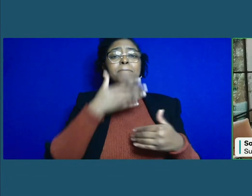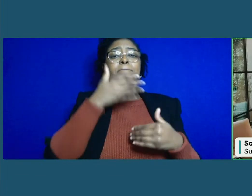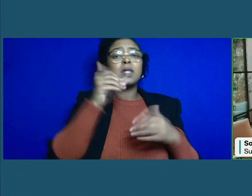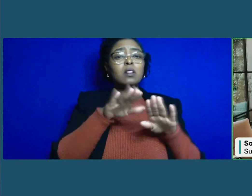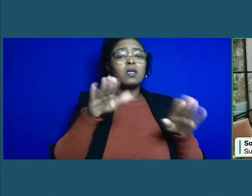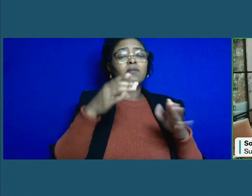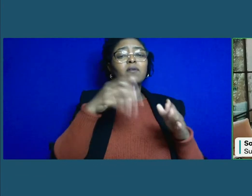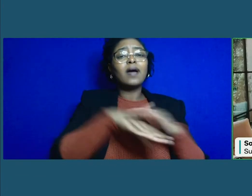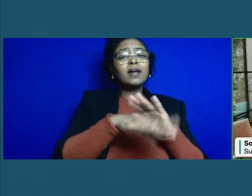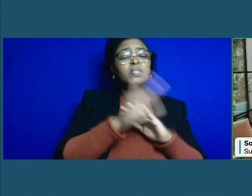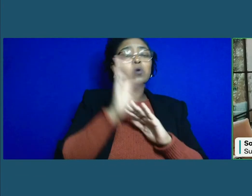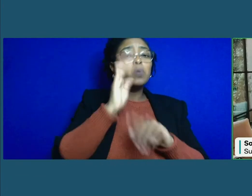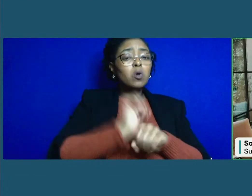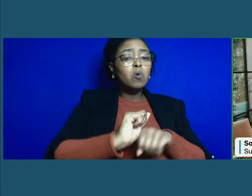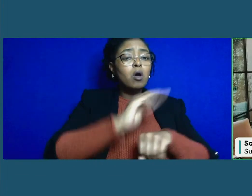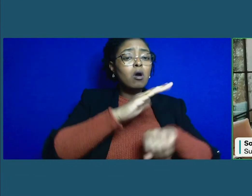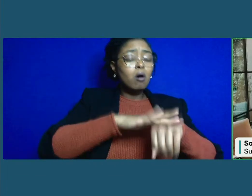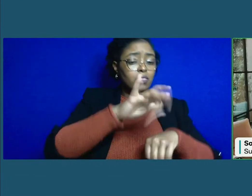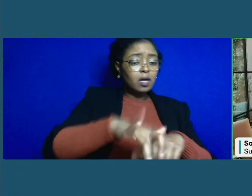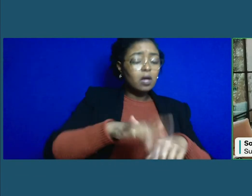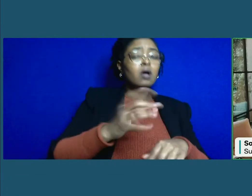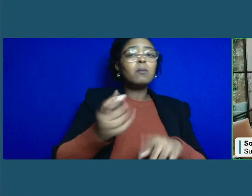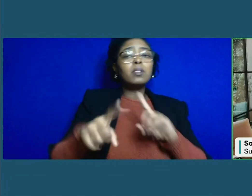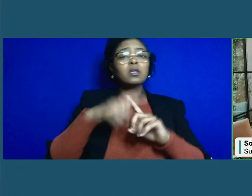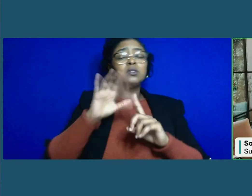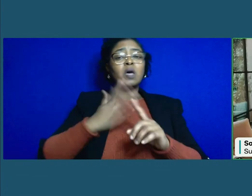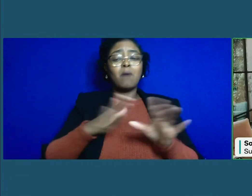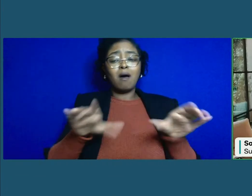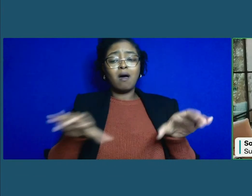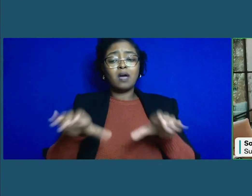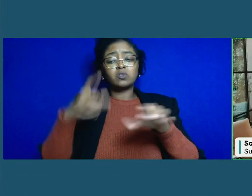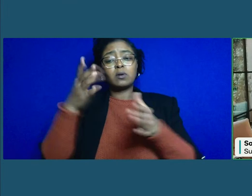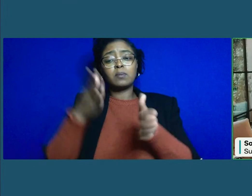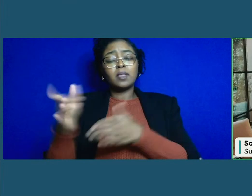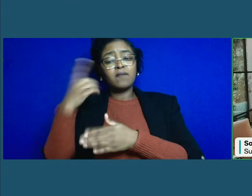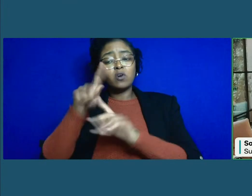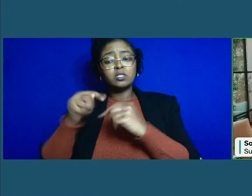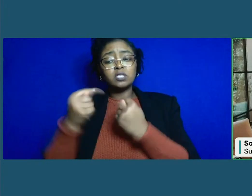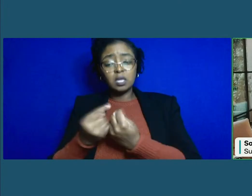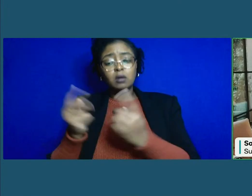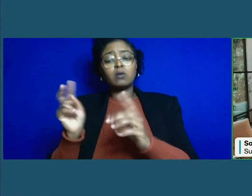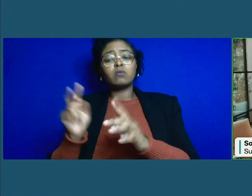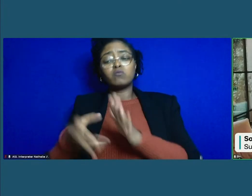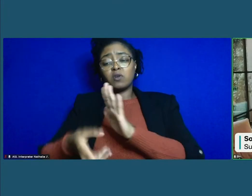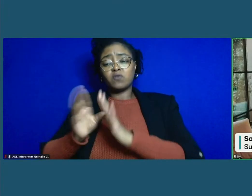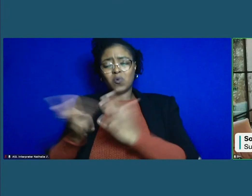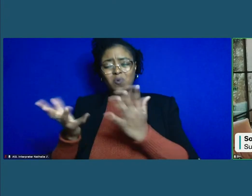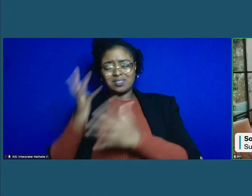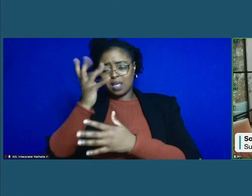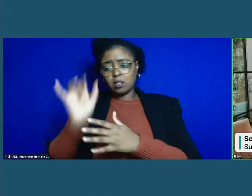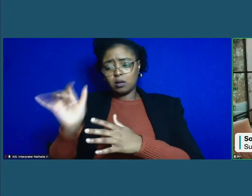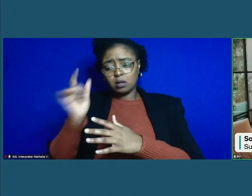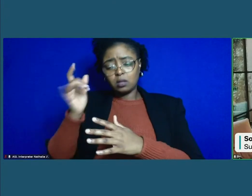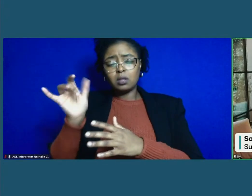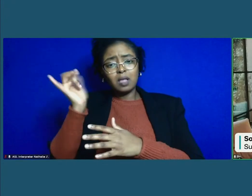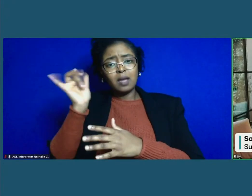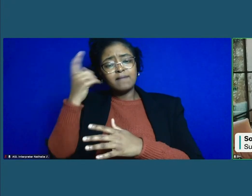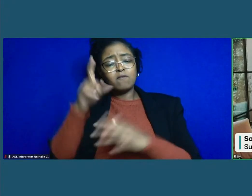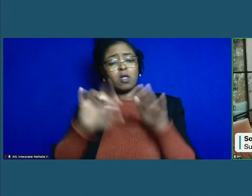students can have greater levels of access, so that's something that we will be working on and